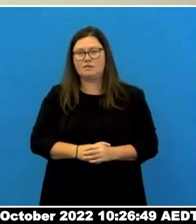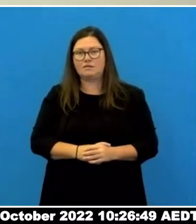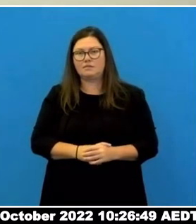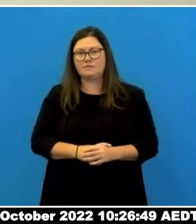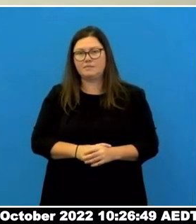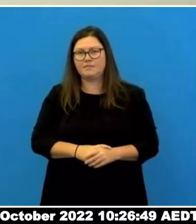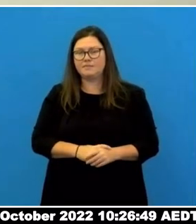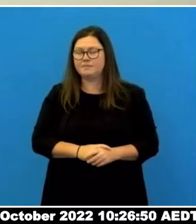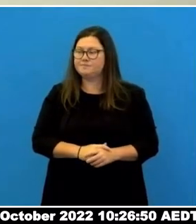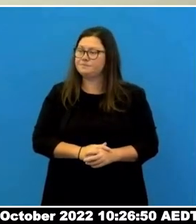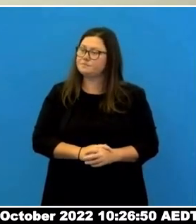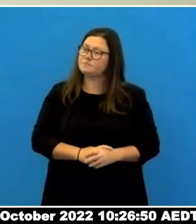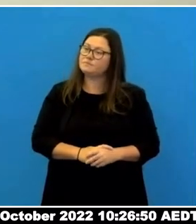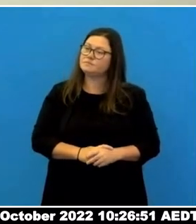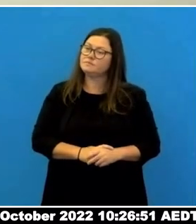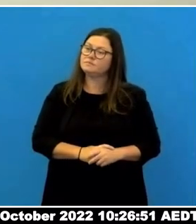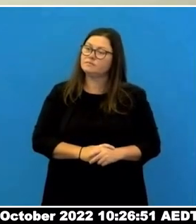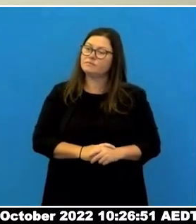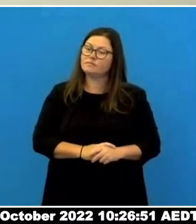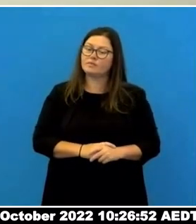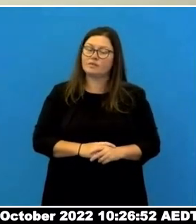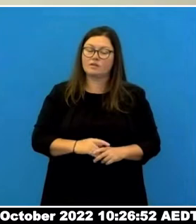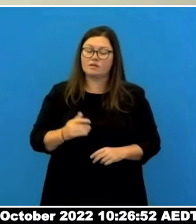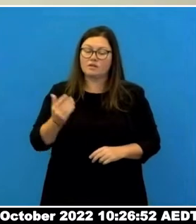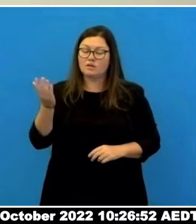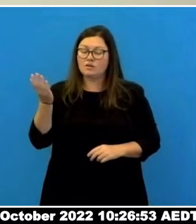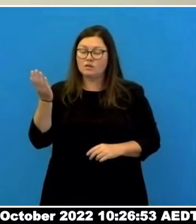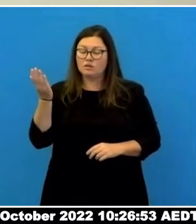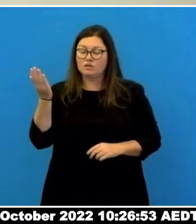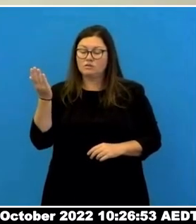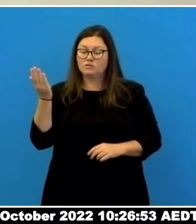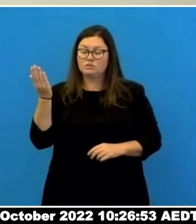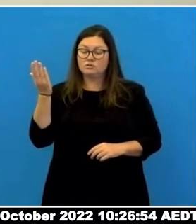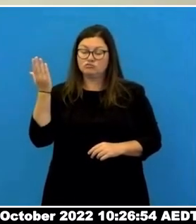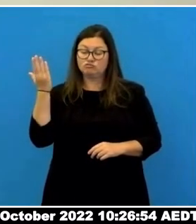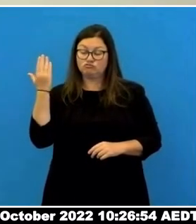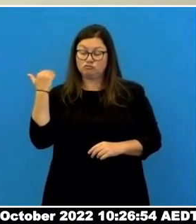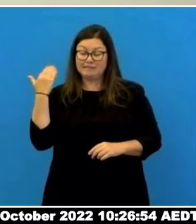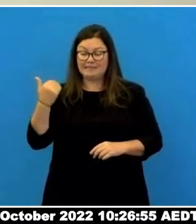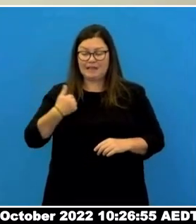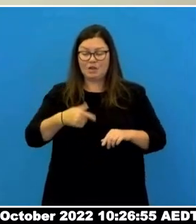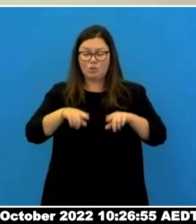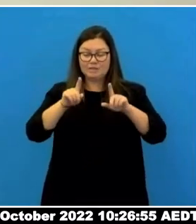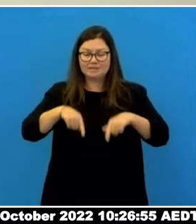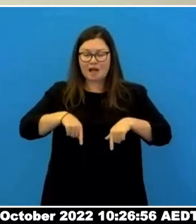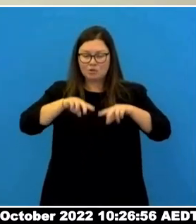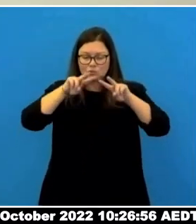in terms of tackling racism, whether in fact we are looking at the workplace, or in fact in schools